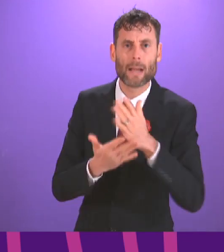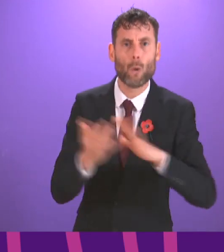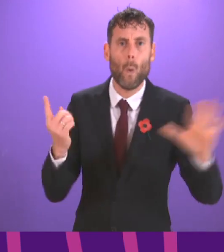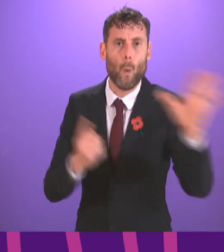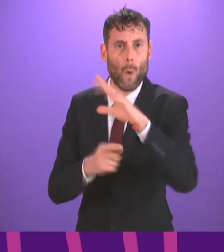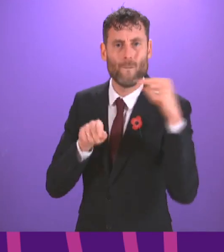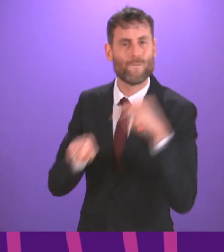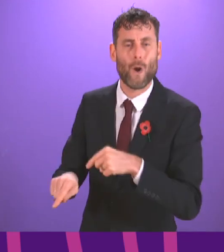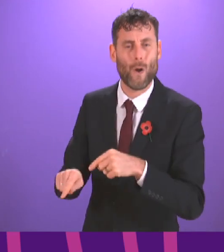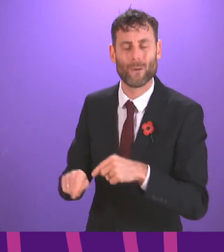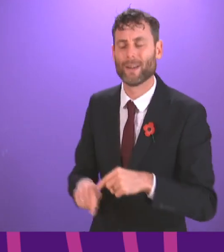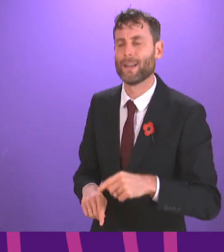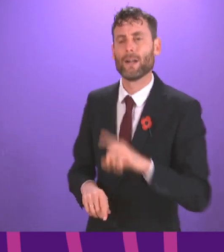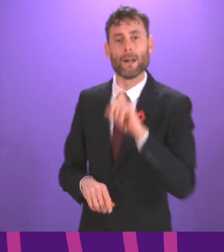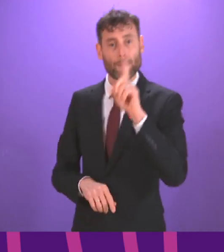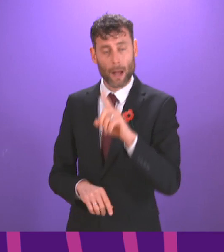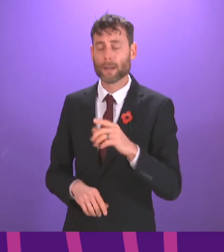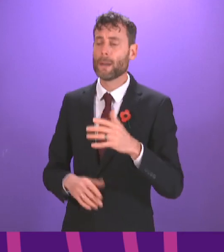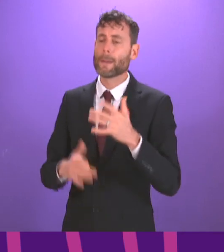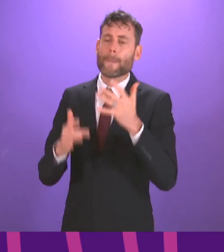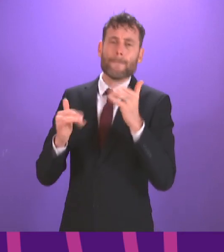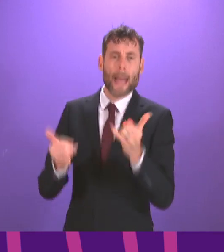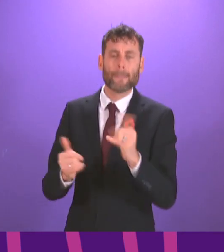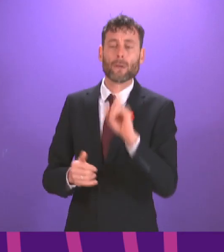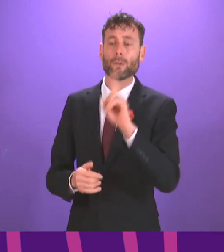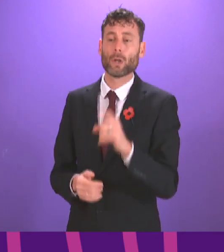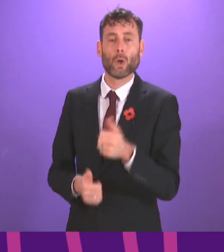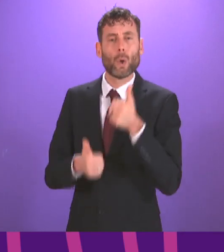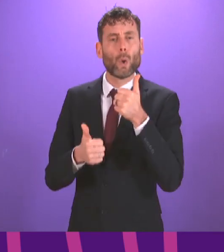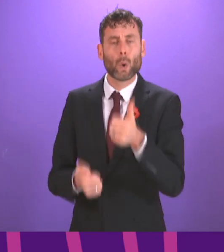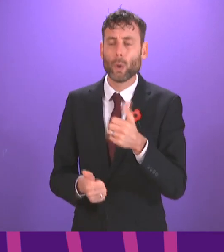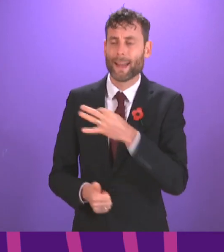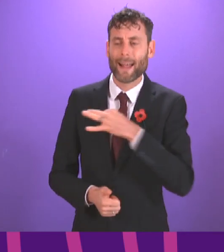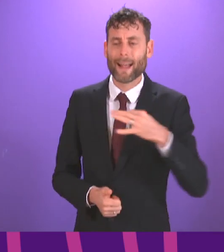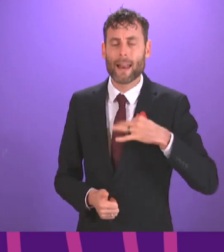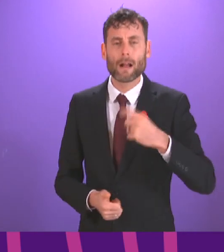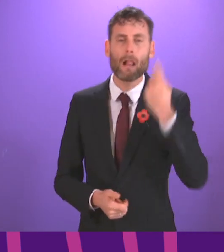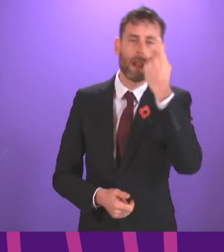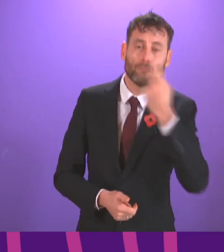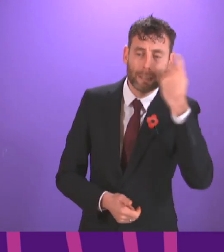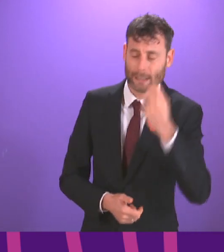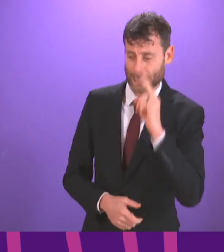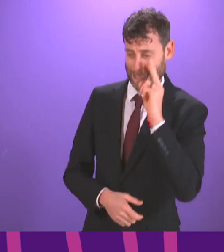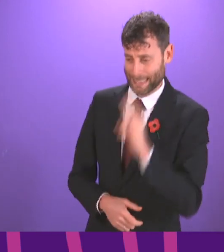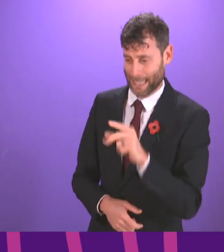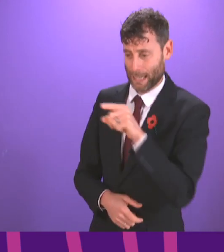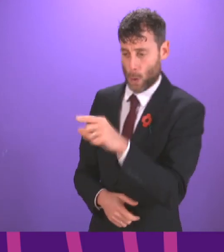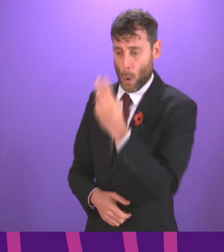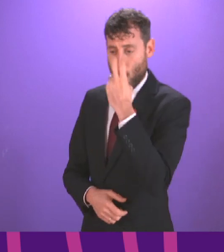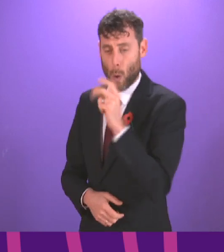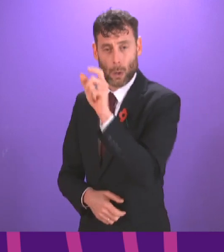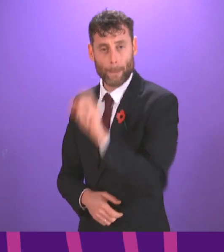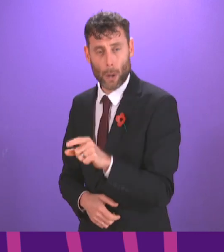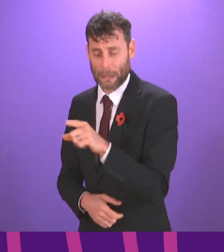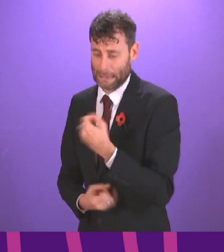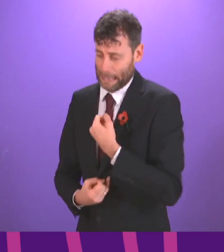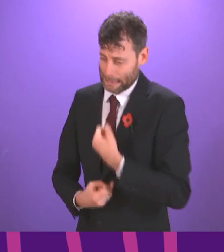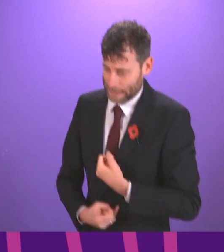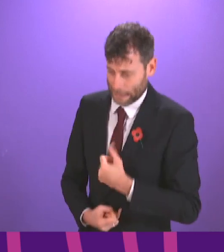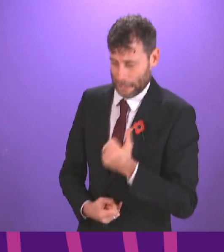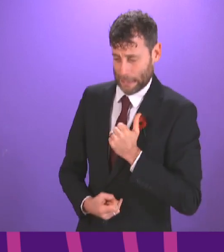good clinical reasons, a clinician will decide that it is not appropriate to conduct an invasive